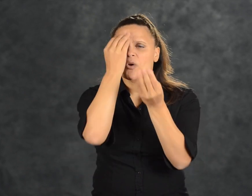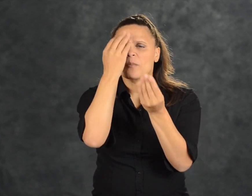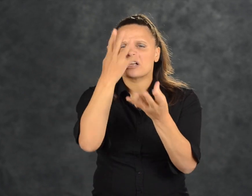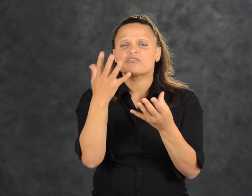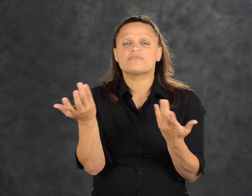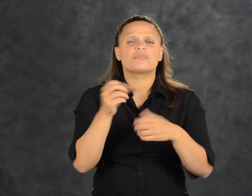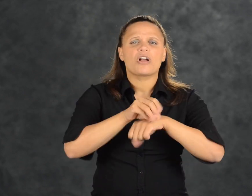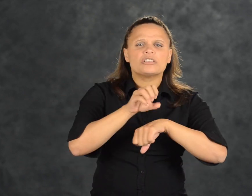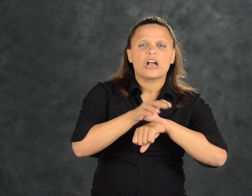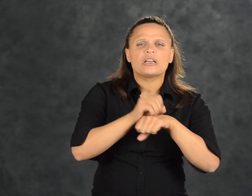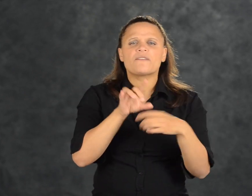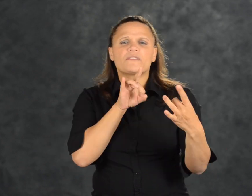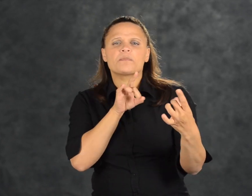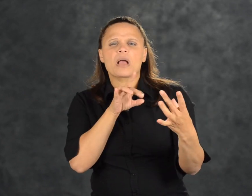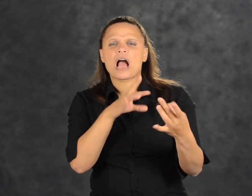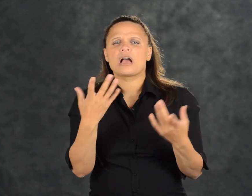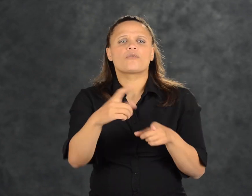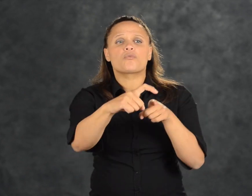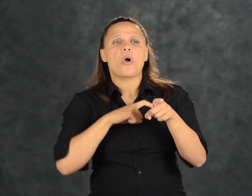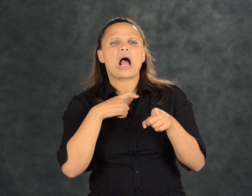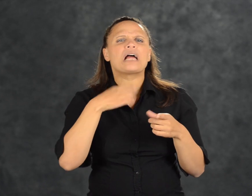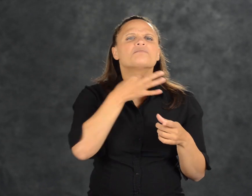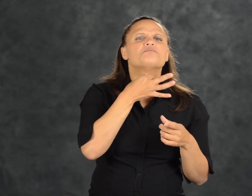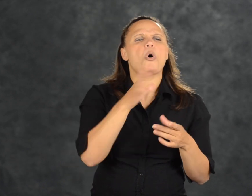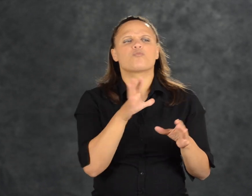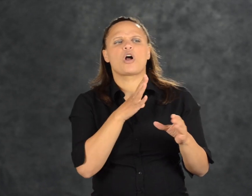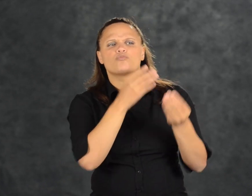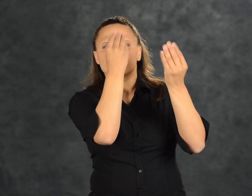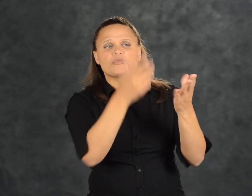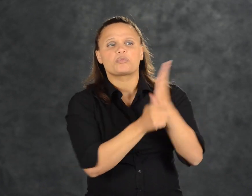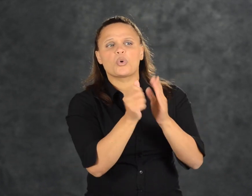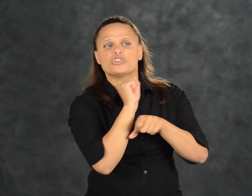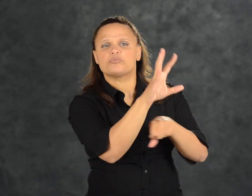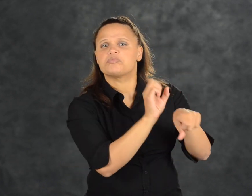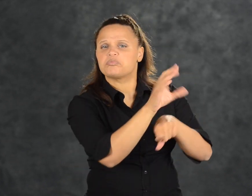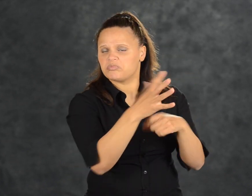Sometimes providing a little information (phone numbers, brochures, resources) is all that’s needed.